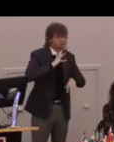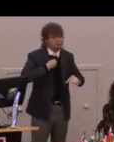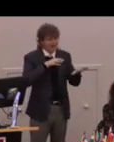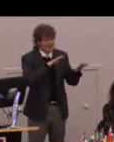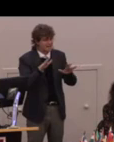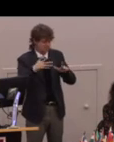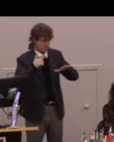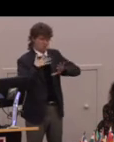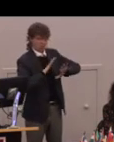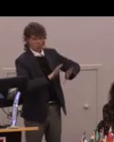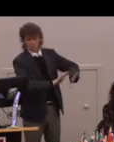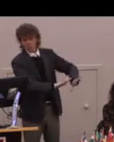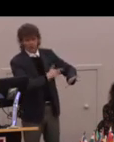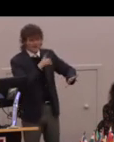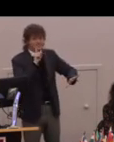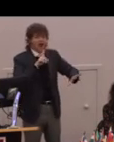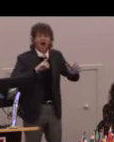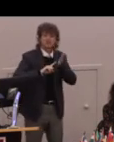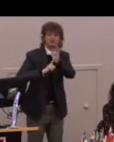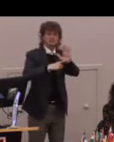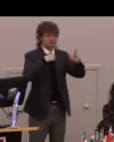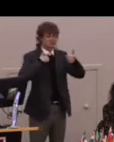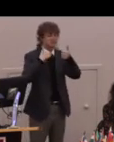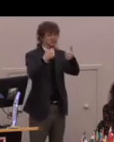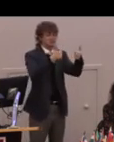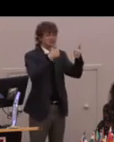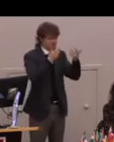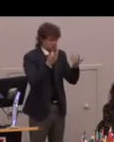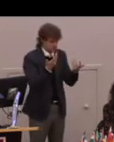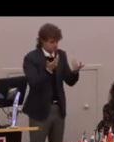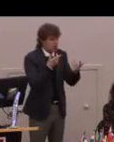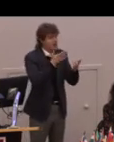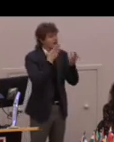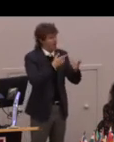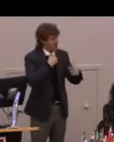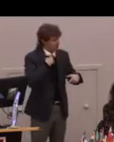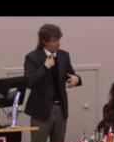our bodies and even our minds has been absolutely shocking and disorienting for us, especially